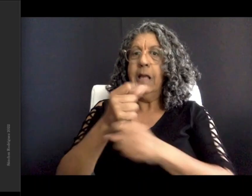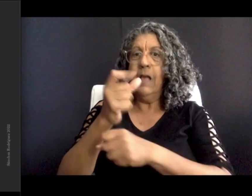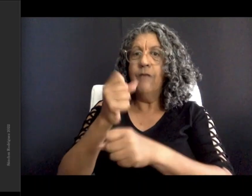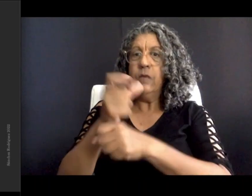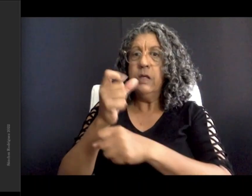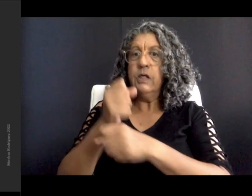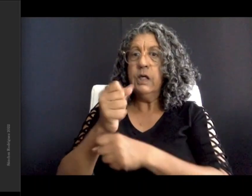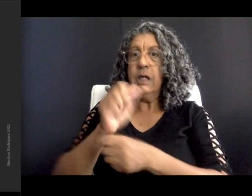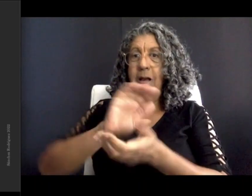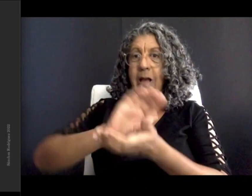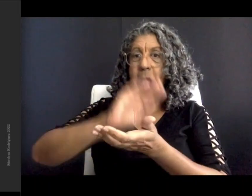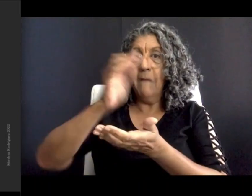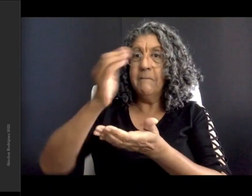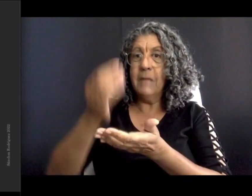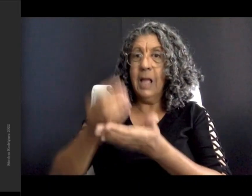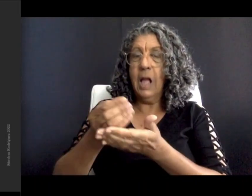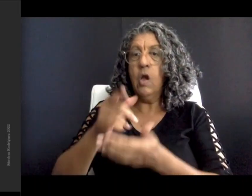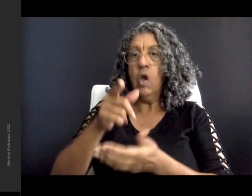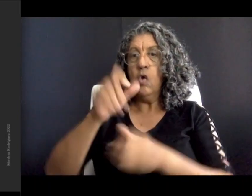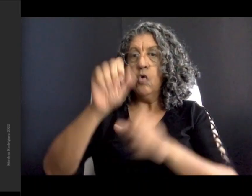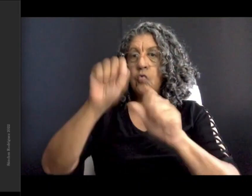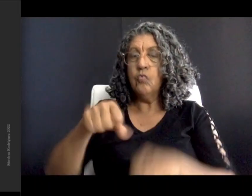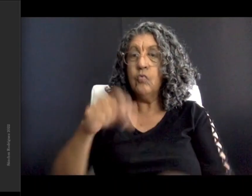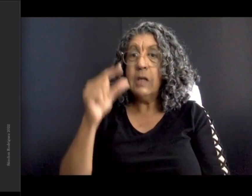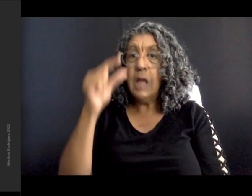If you want to know the amount each year you can Google it.